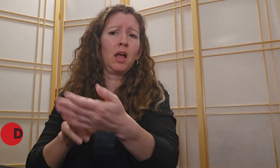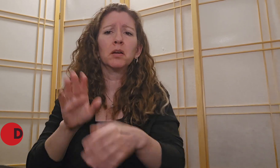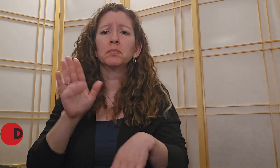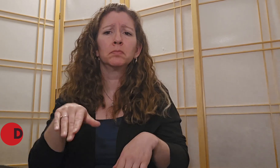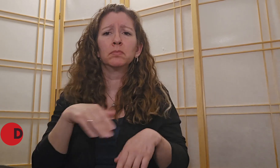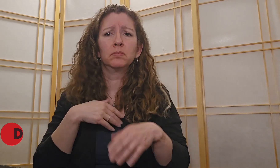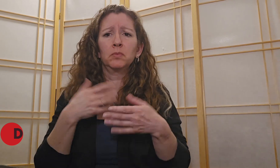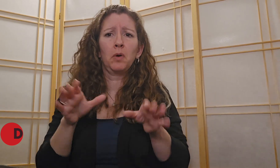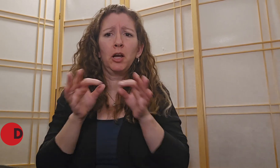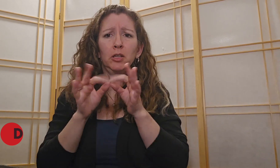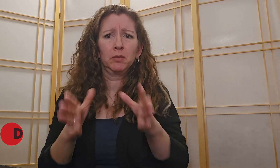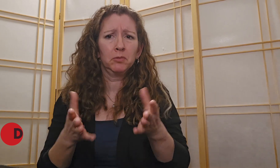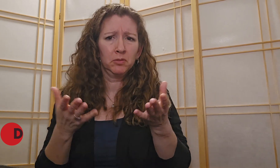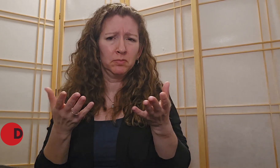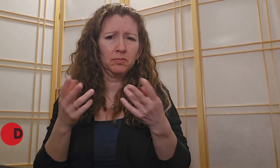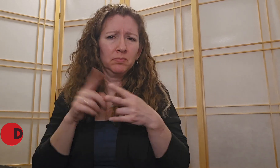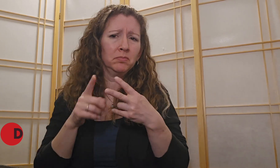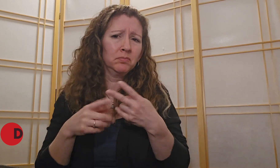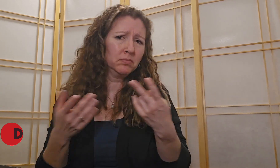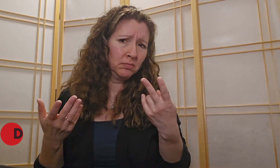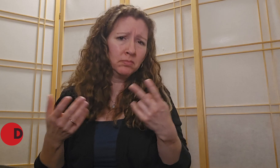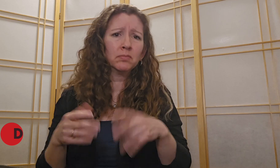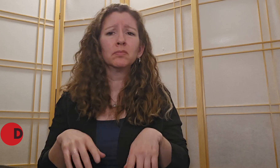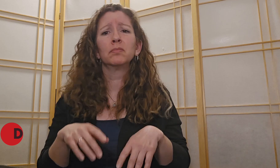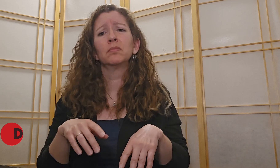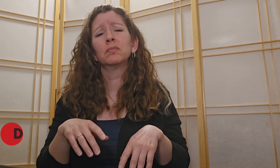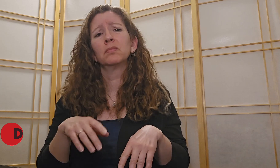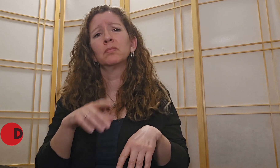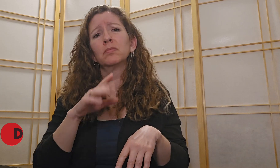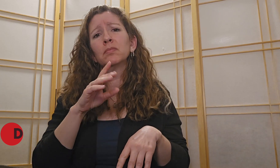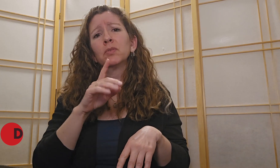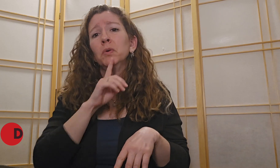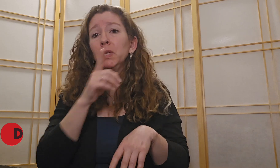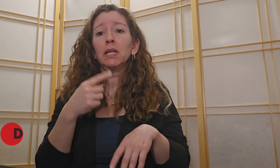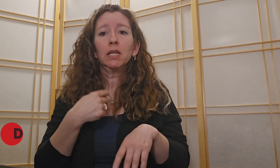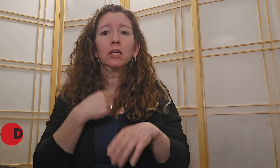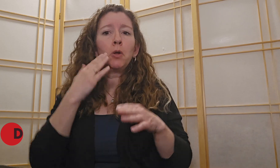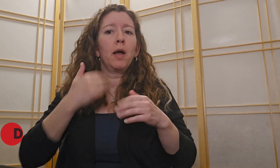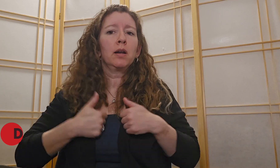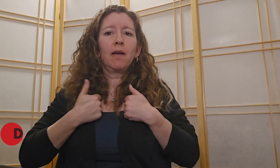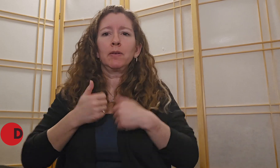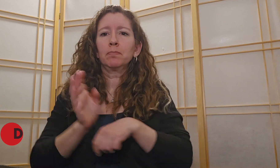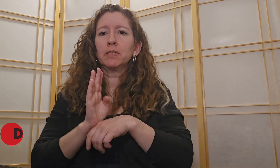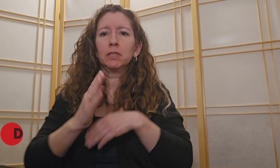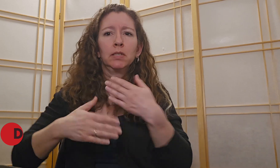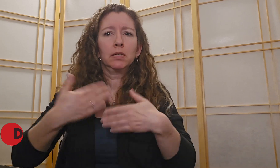for when a Deaf person shows up. Secondly, they could have a waiver form available allowing us to waive having an interpreter there.